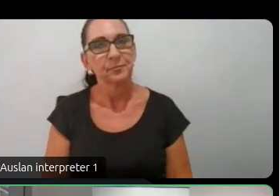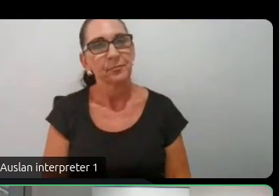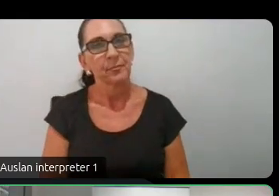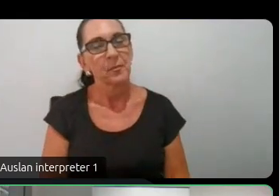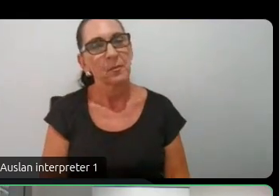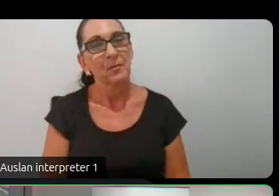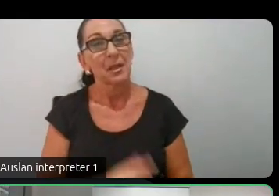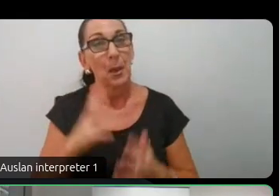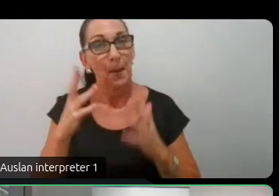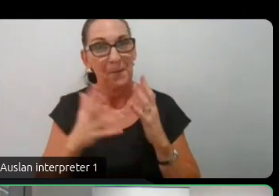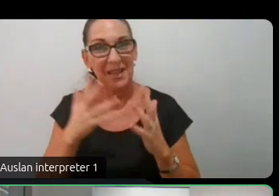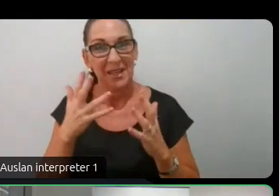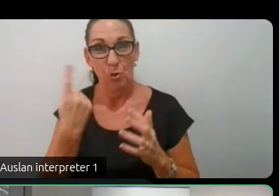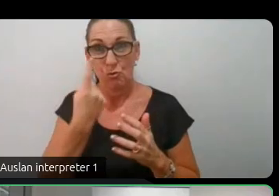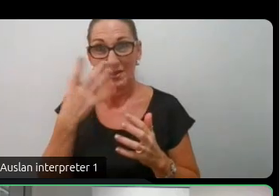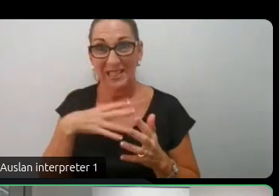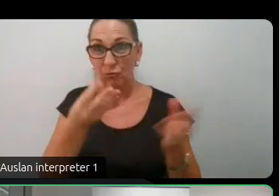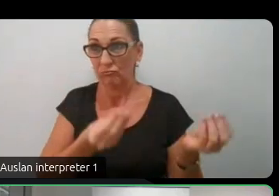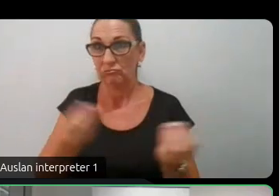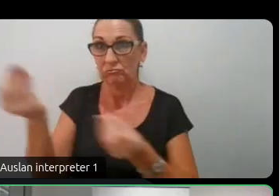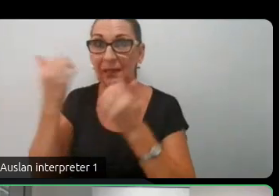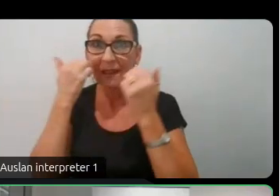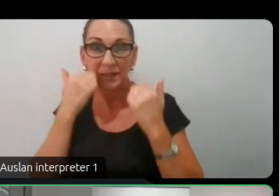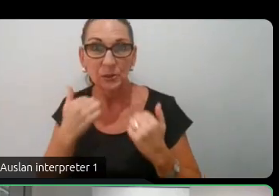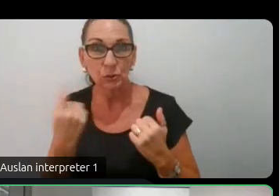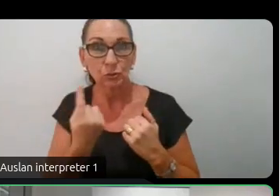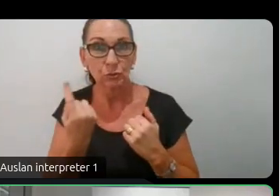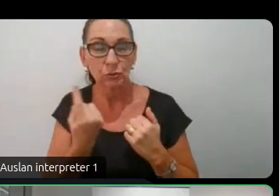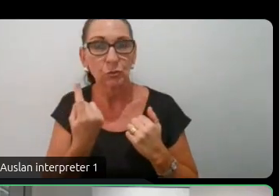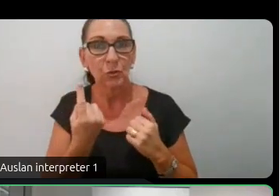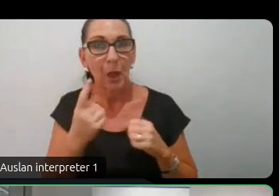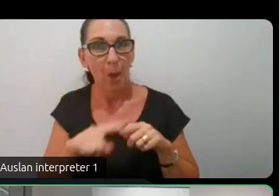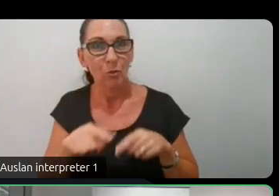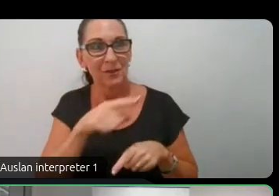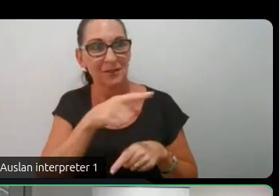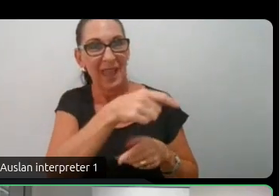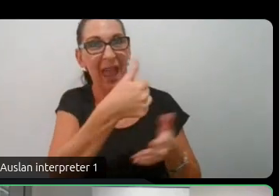to provide this evidence in in most occasions it'll be either the applicant or the participant